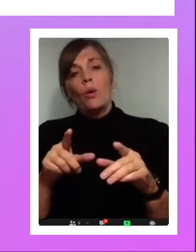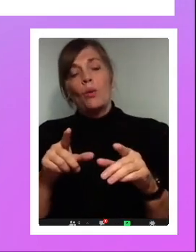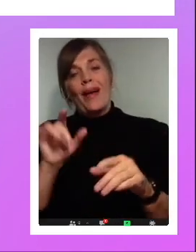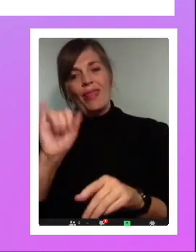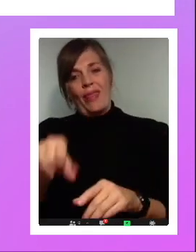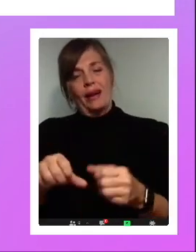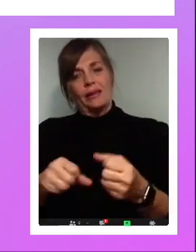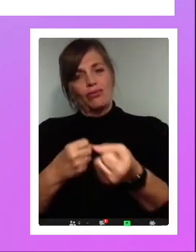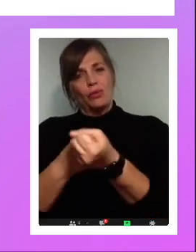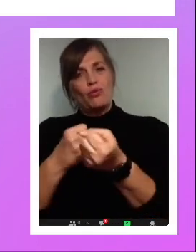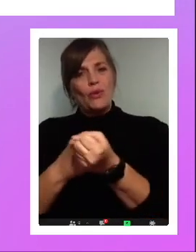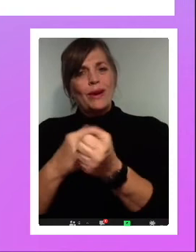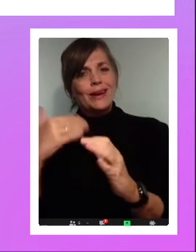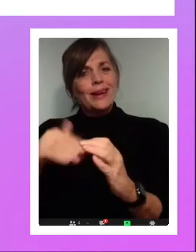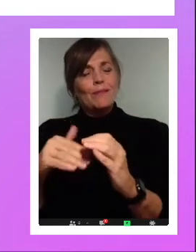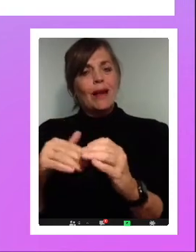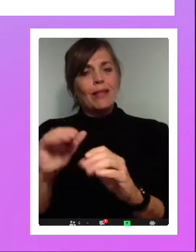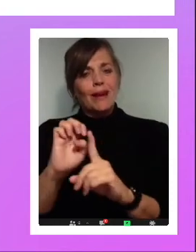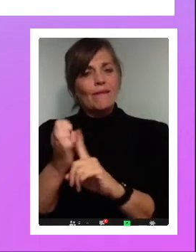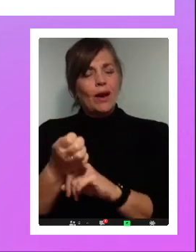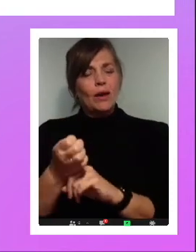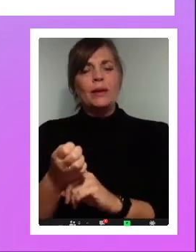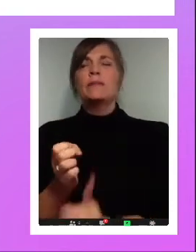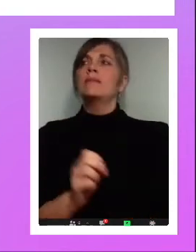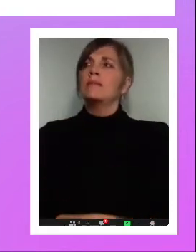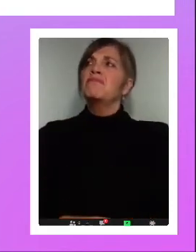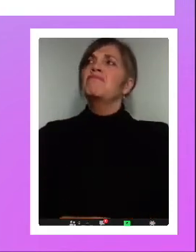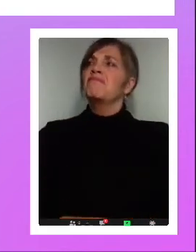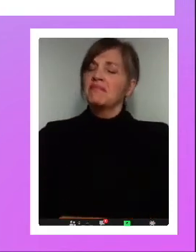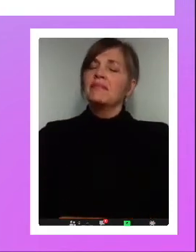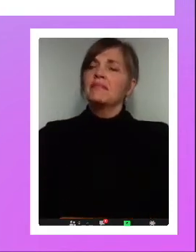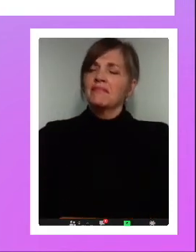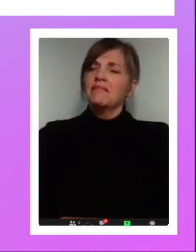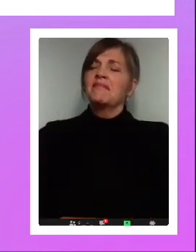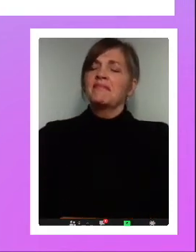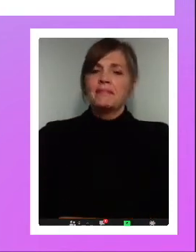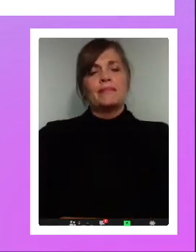I think was not thinking much at the time,